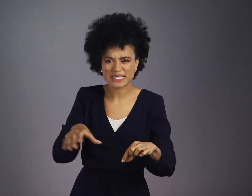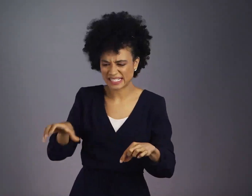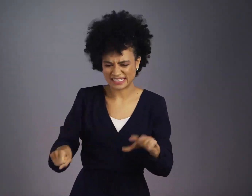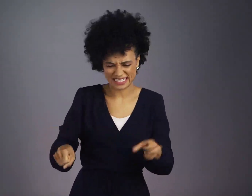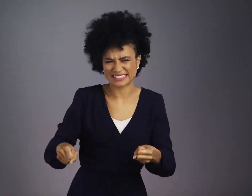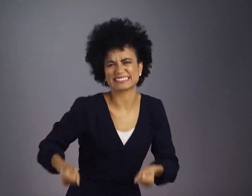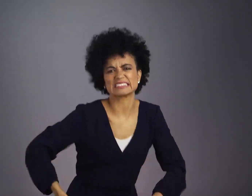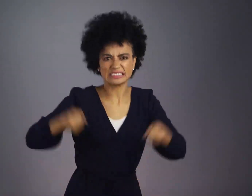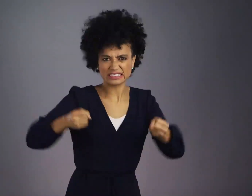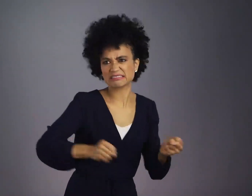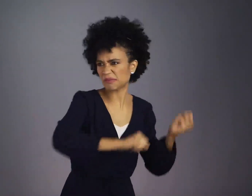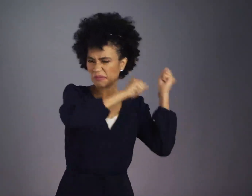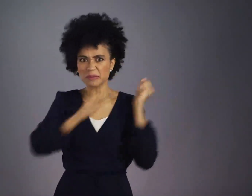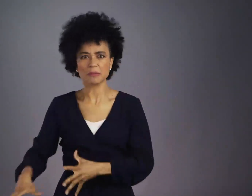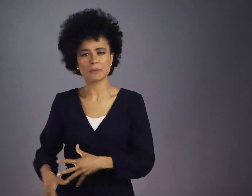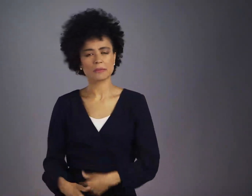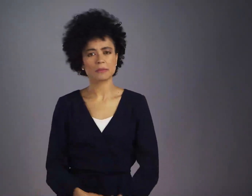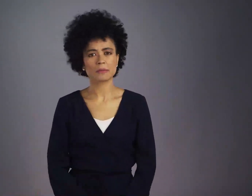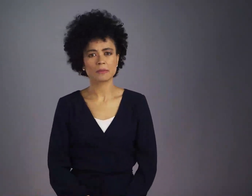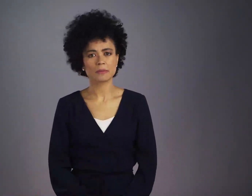and ripped the keys out of pianos.